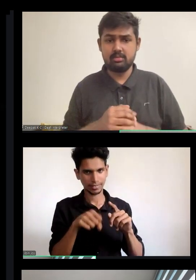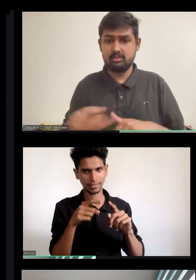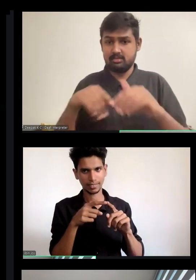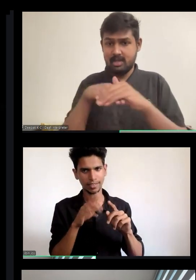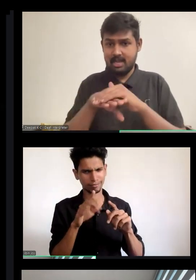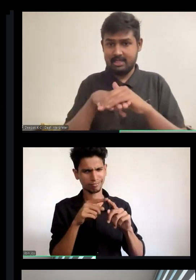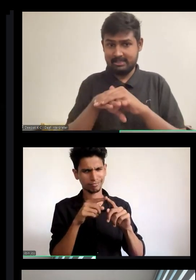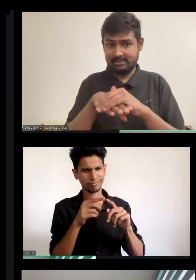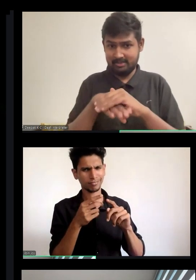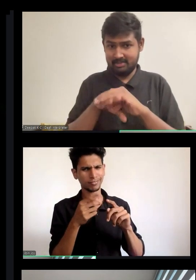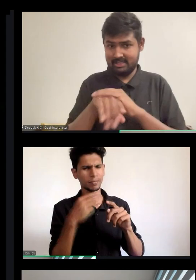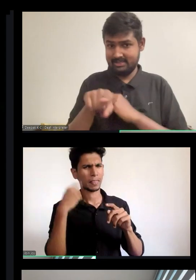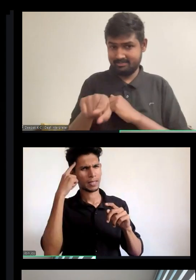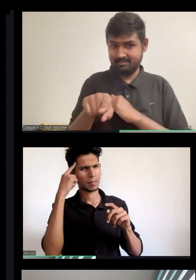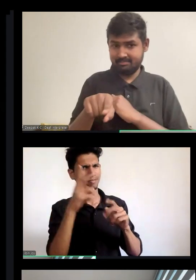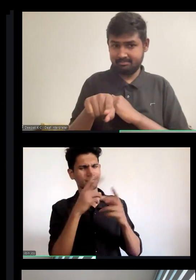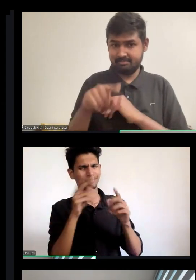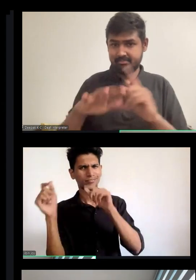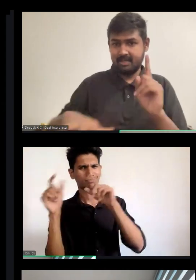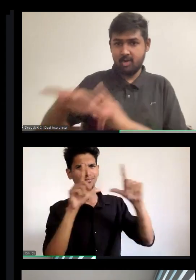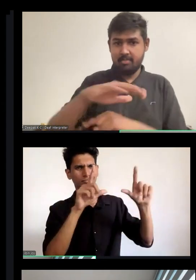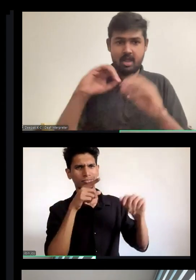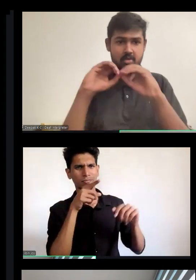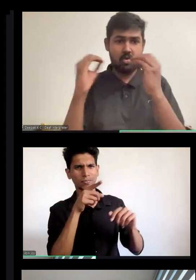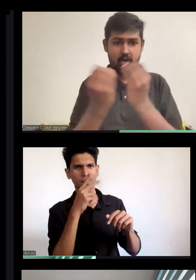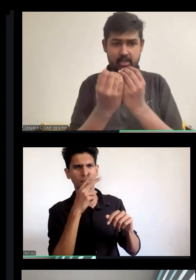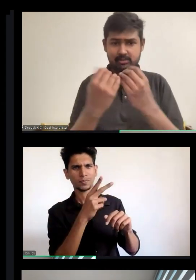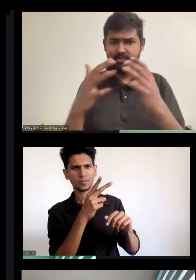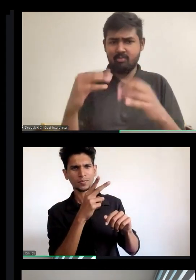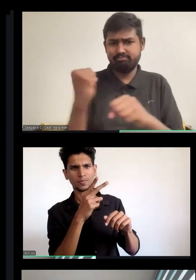One of the reports says 18 trillion disability market.